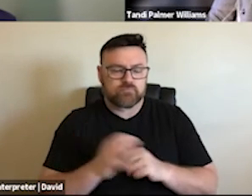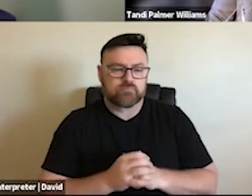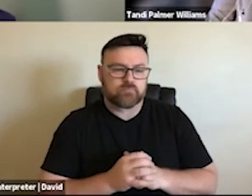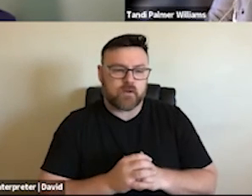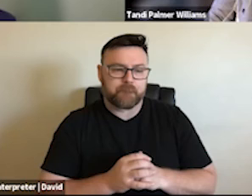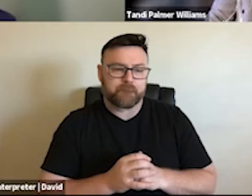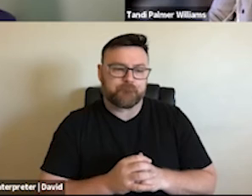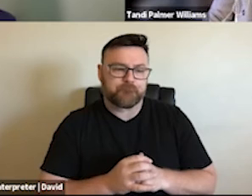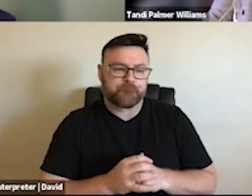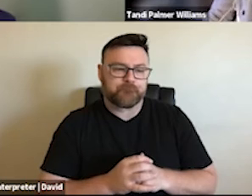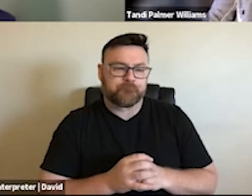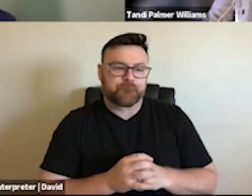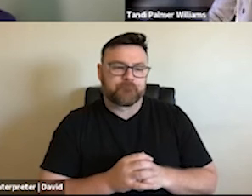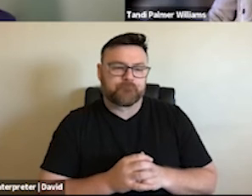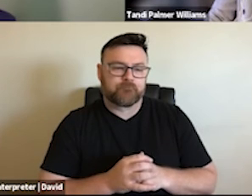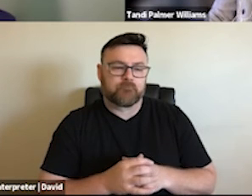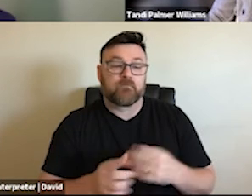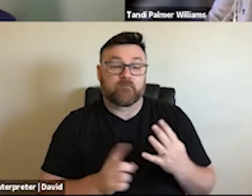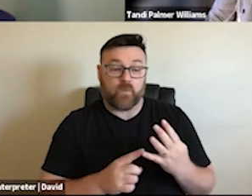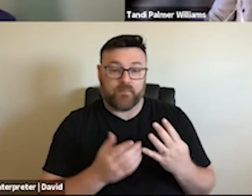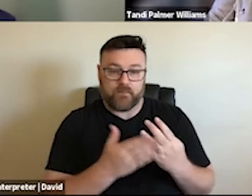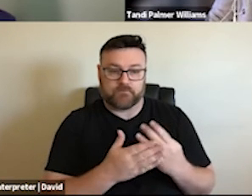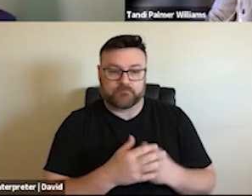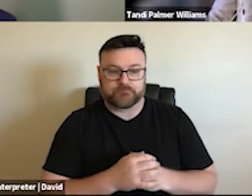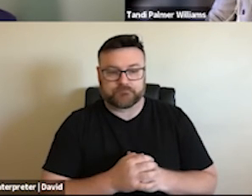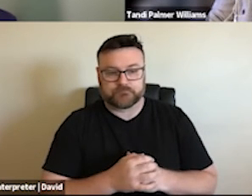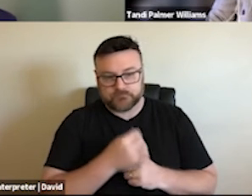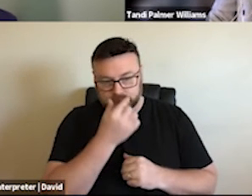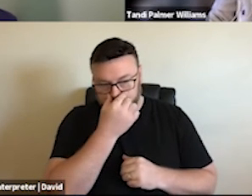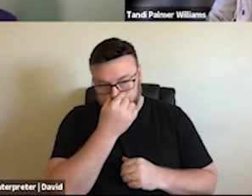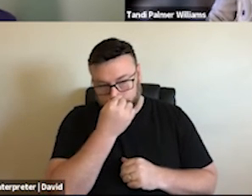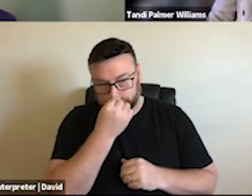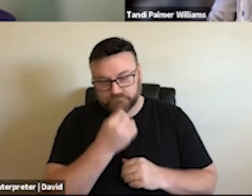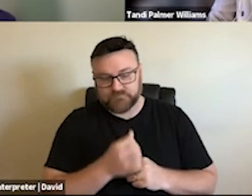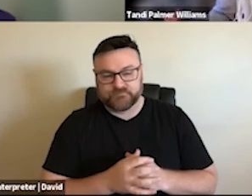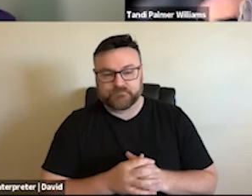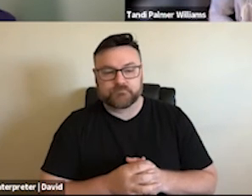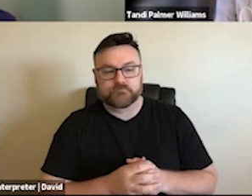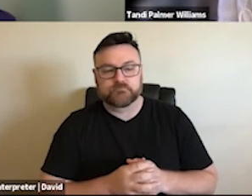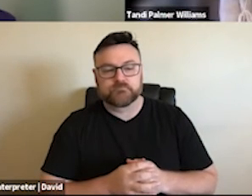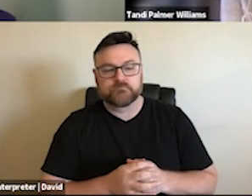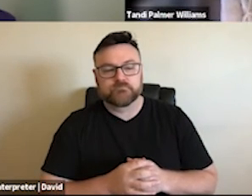However, one in 10 are already calling themselves digital devotees and see a substantial role for digital after lockdown.